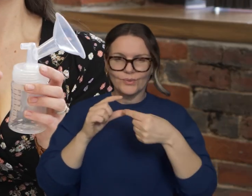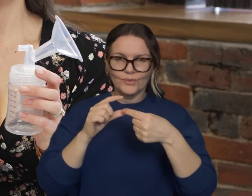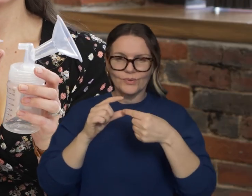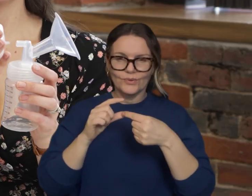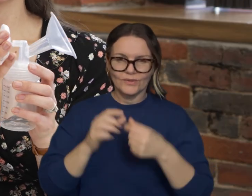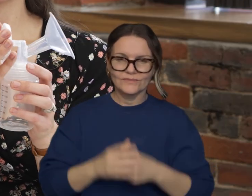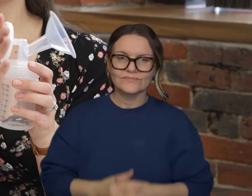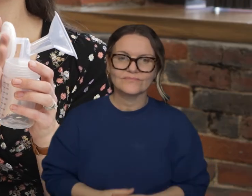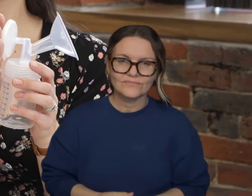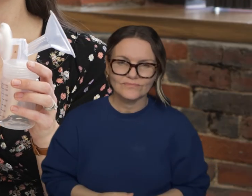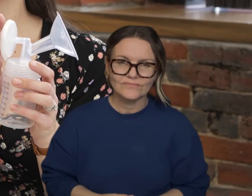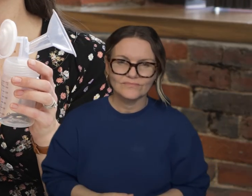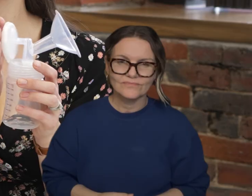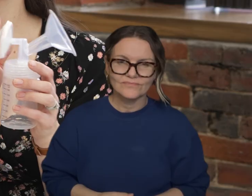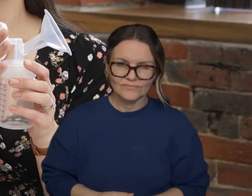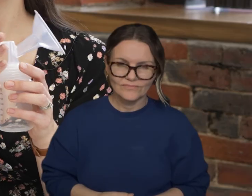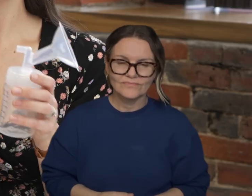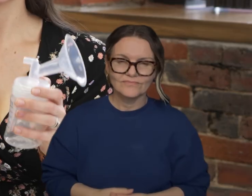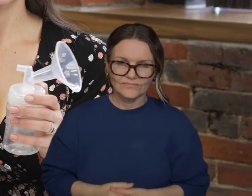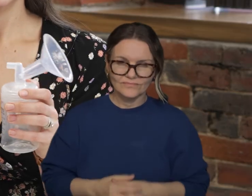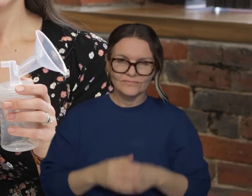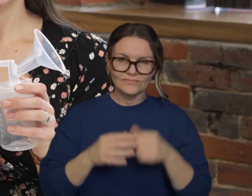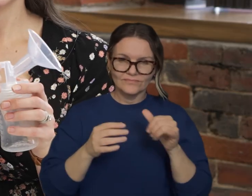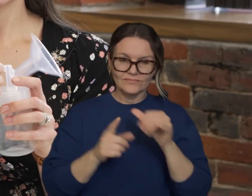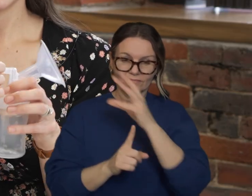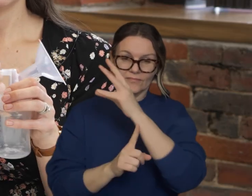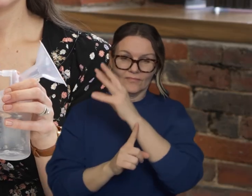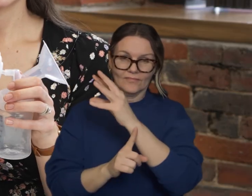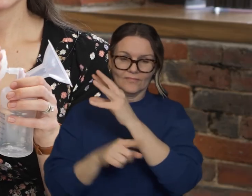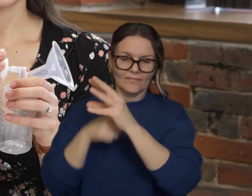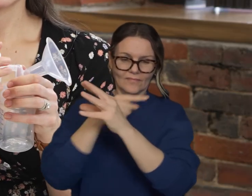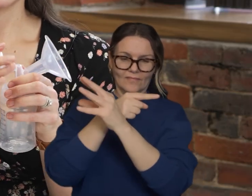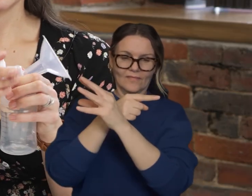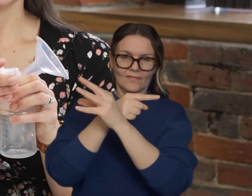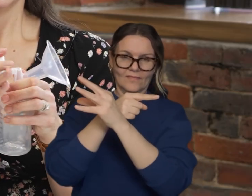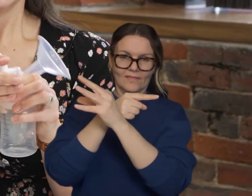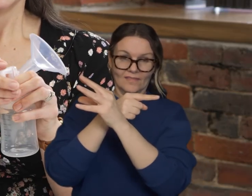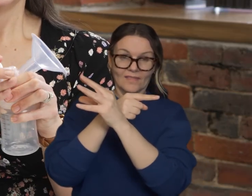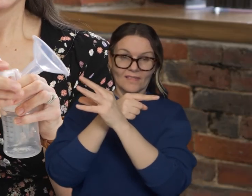you may notice that one side might be really loose and the other side fits nice and snug and that's